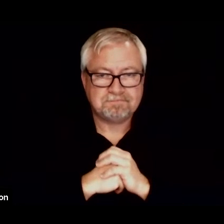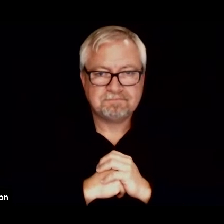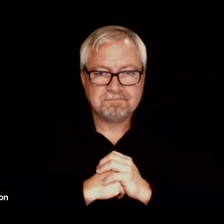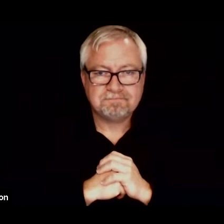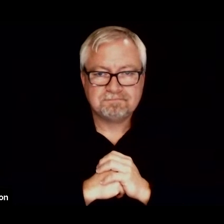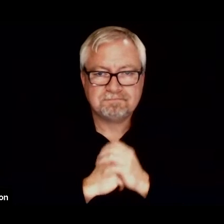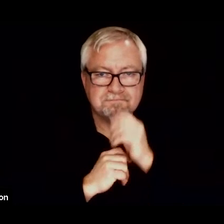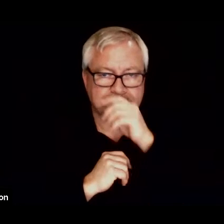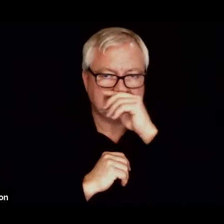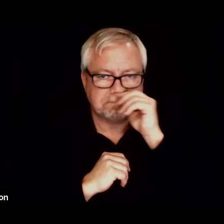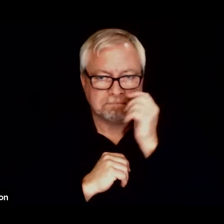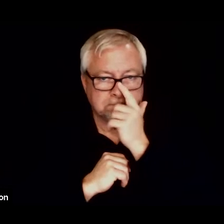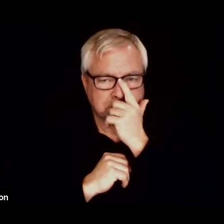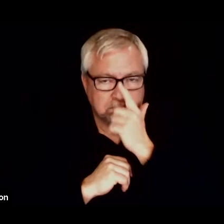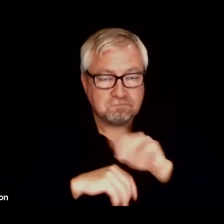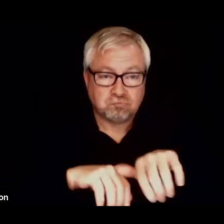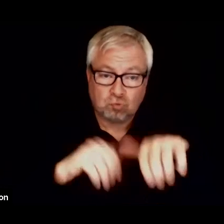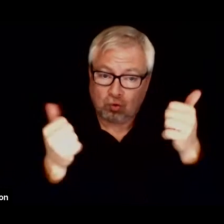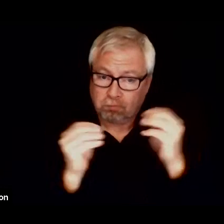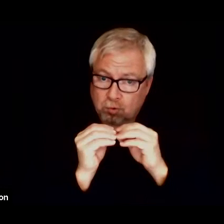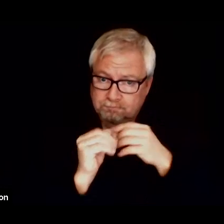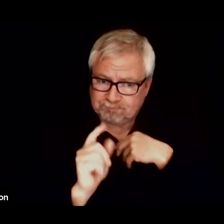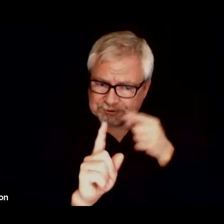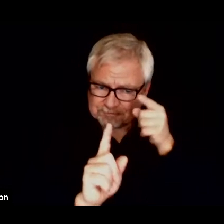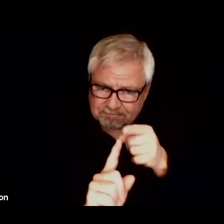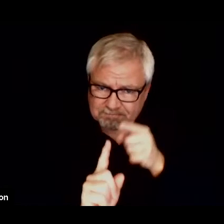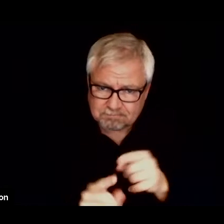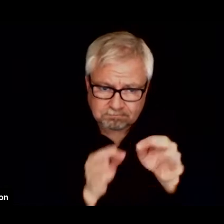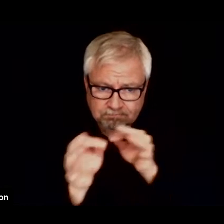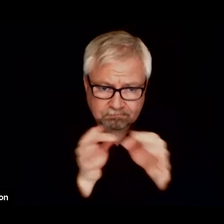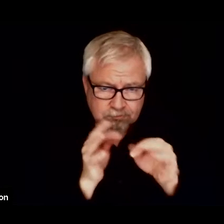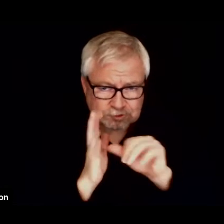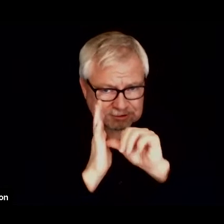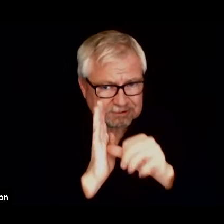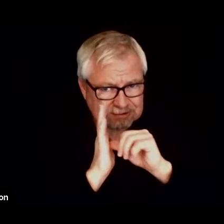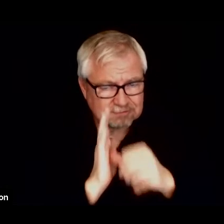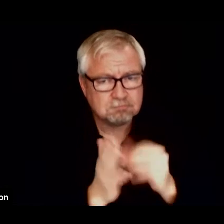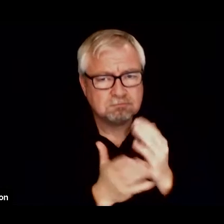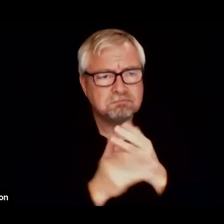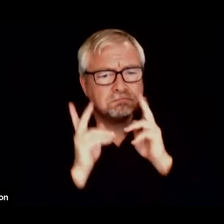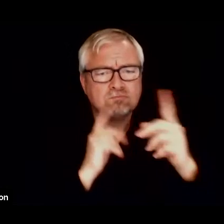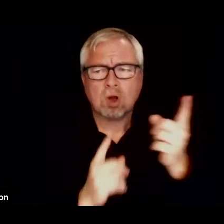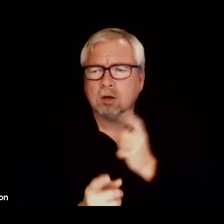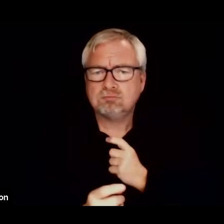We've been getting questions about whether the vaccine is recommended or not recommended for